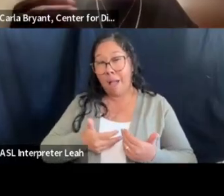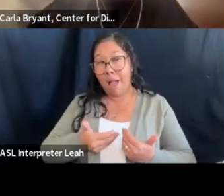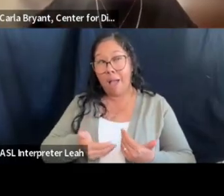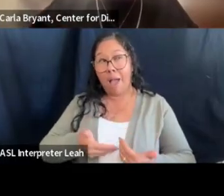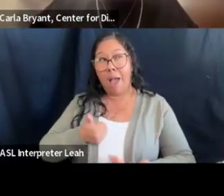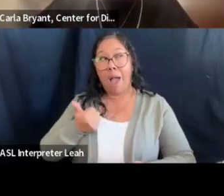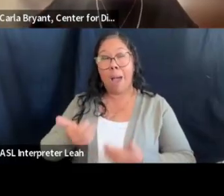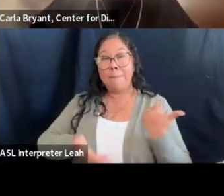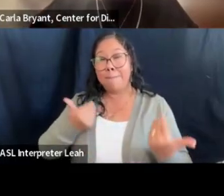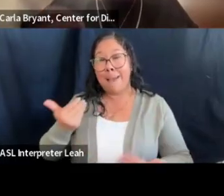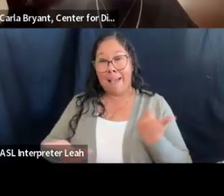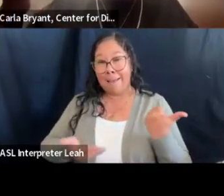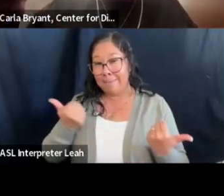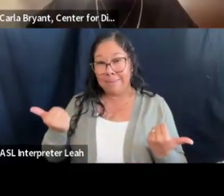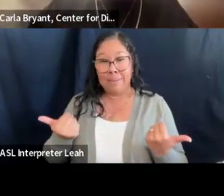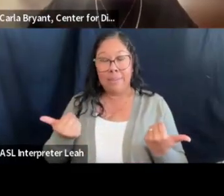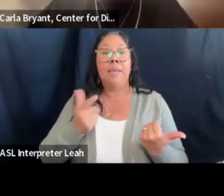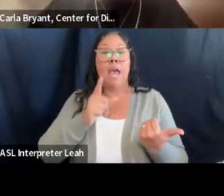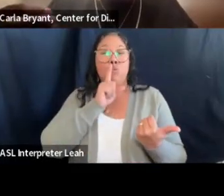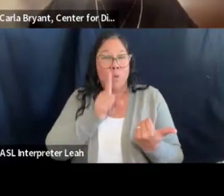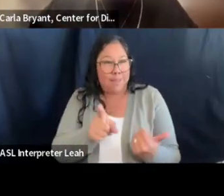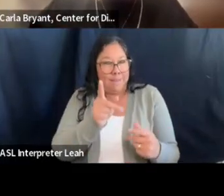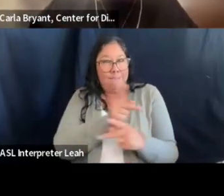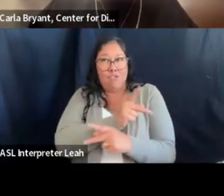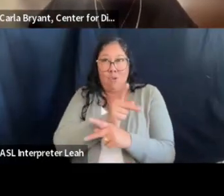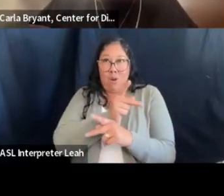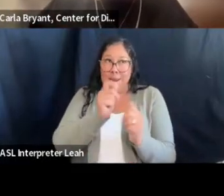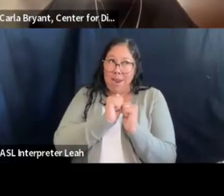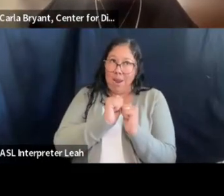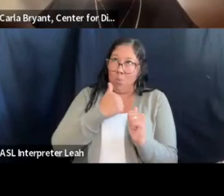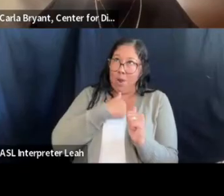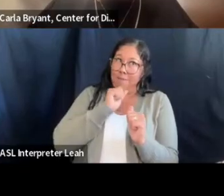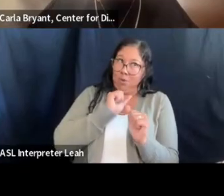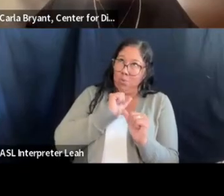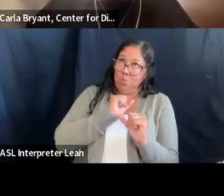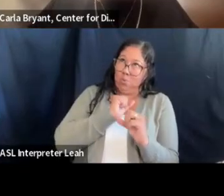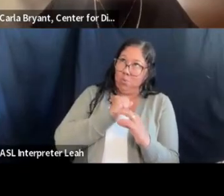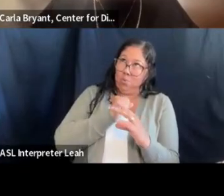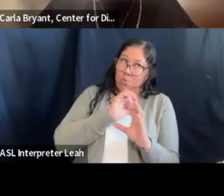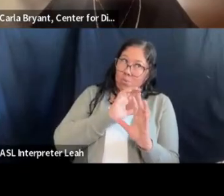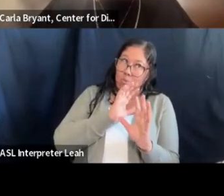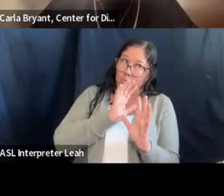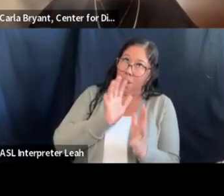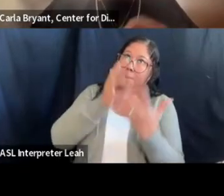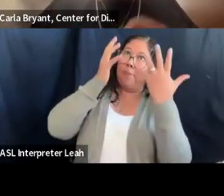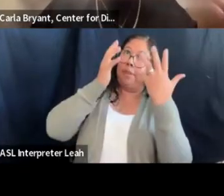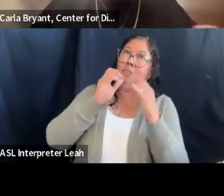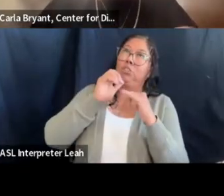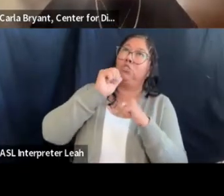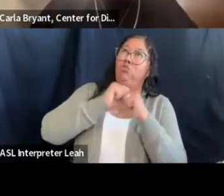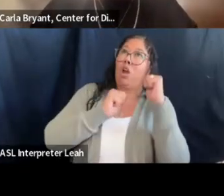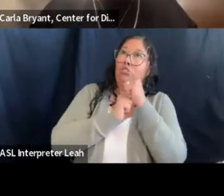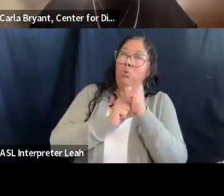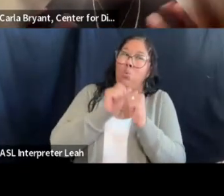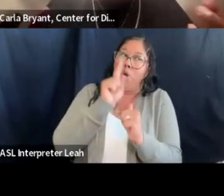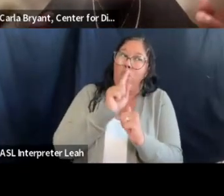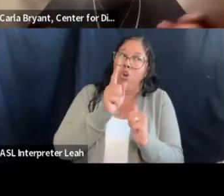to uplift how structures were being created in the school in which they were in. So uh I call